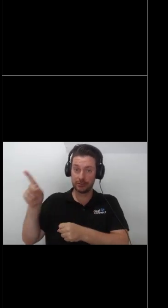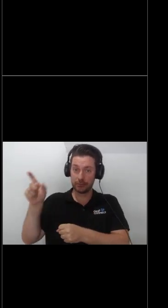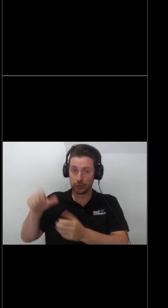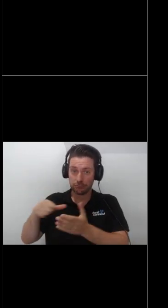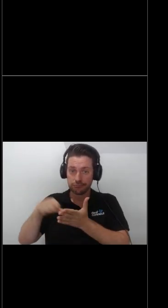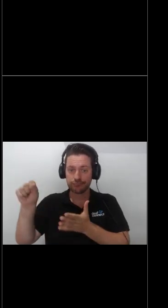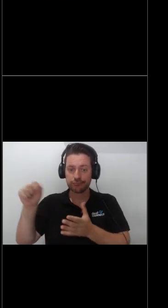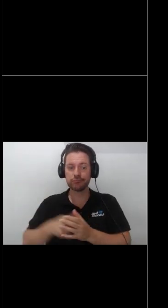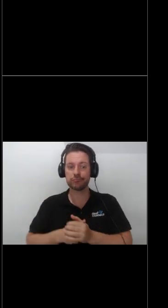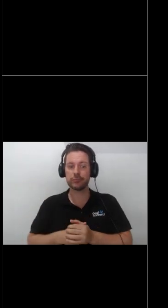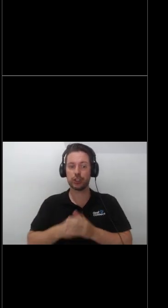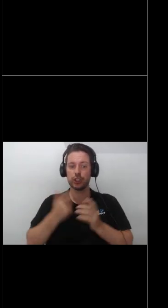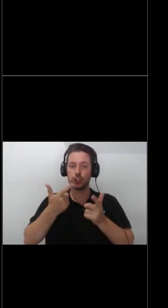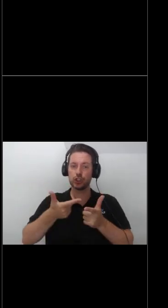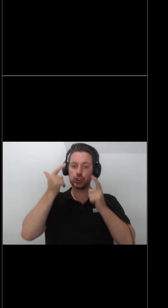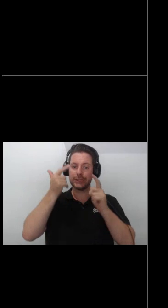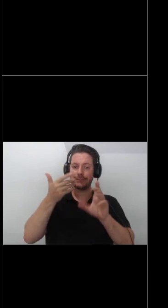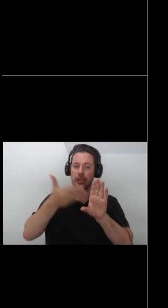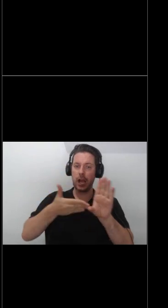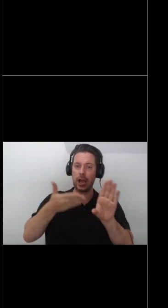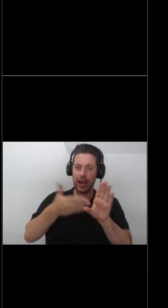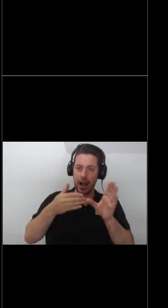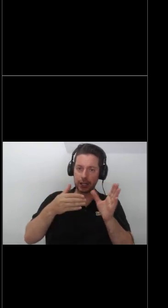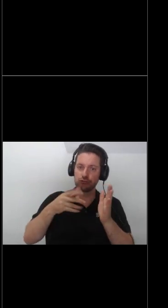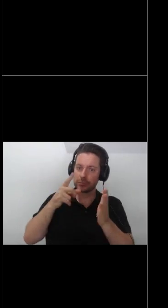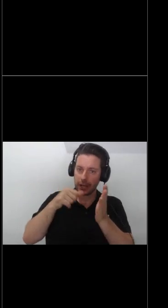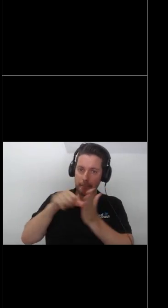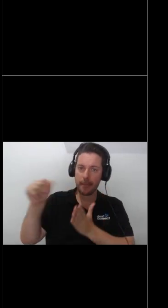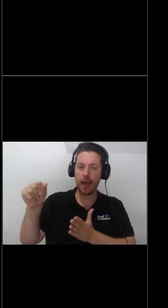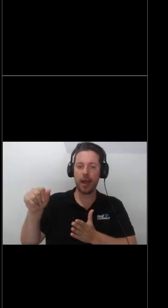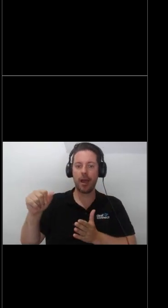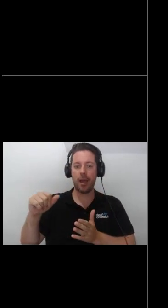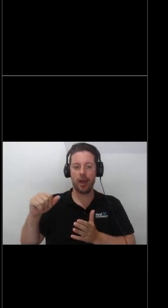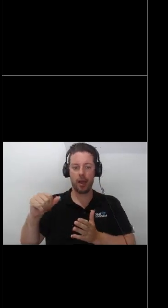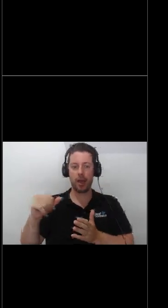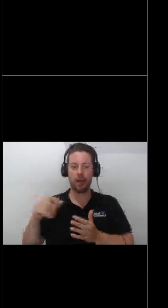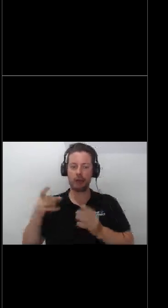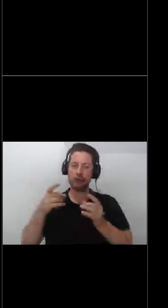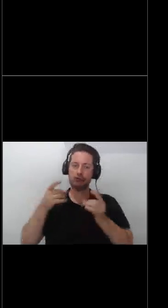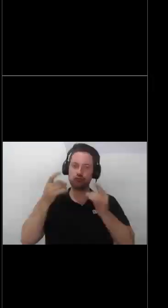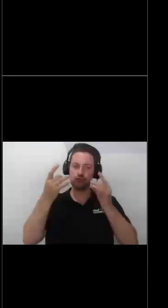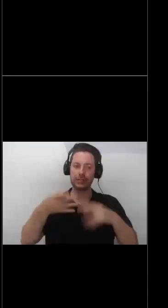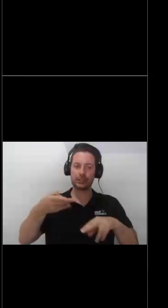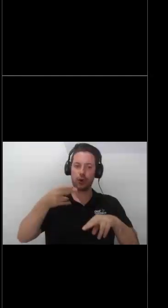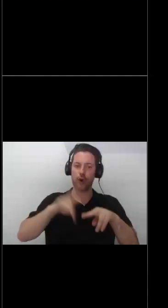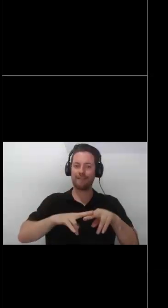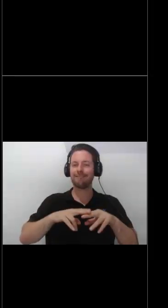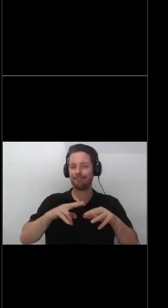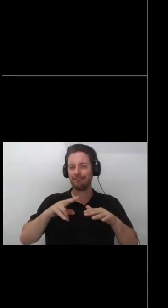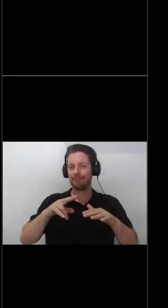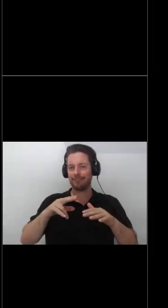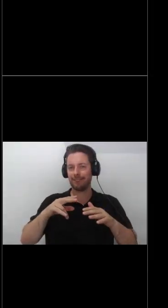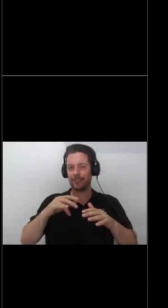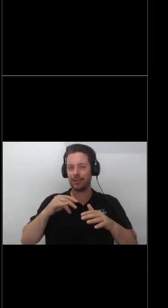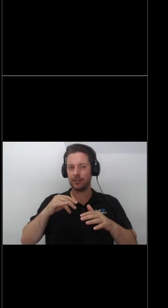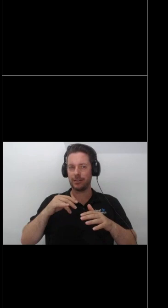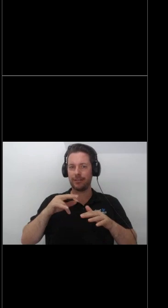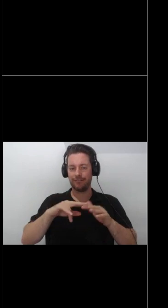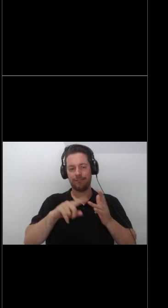or director of forensic disability or whoever is the relevant party involved.